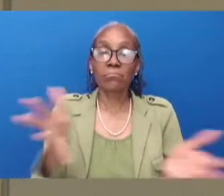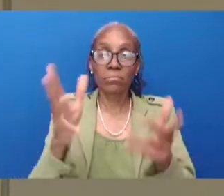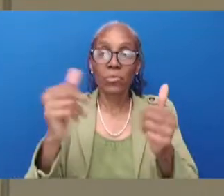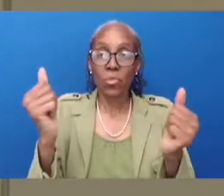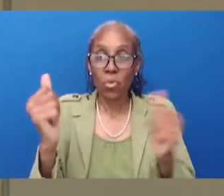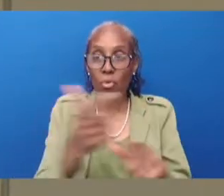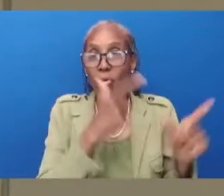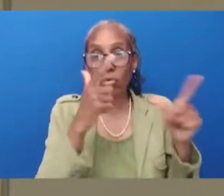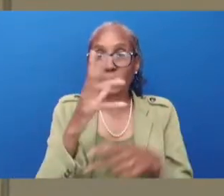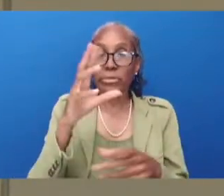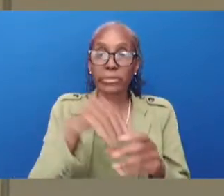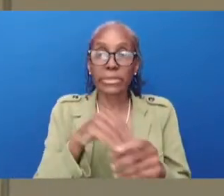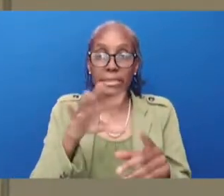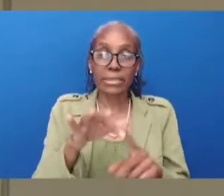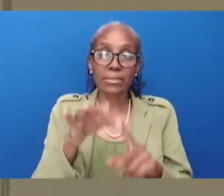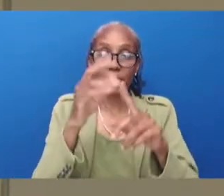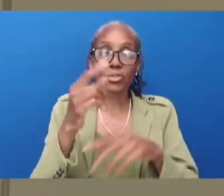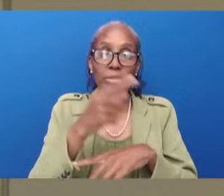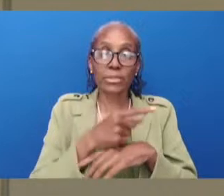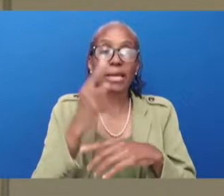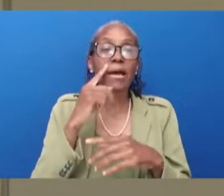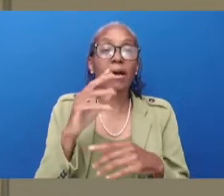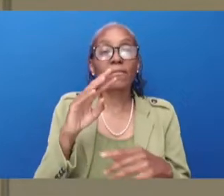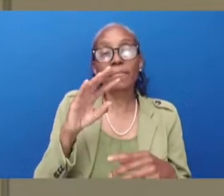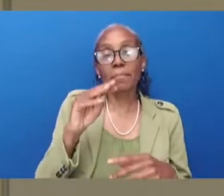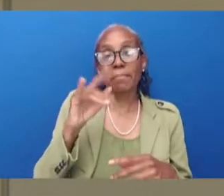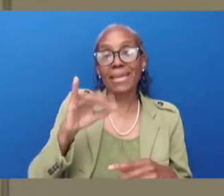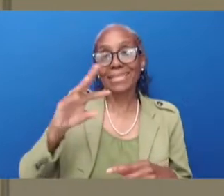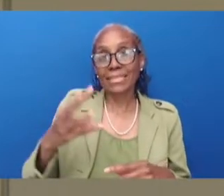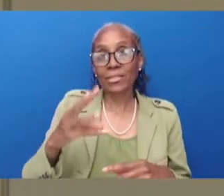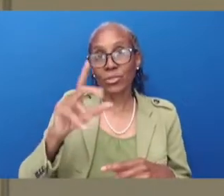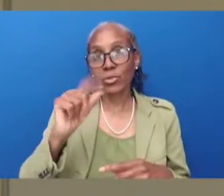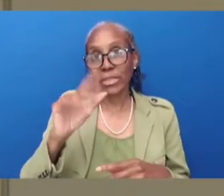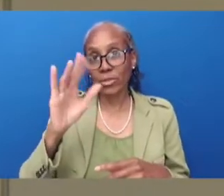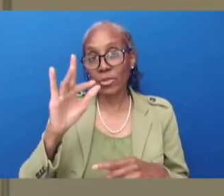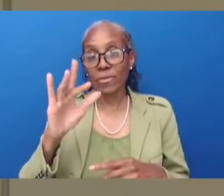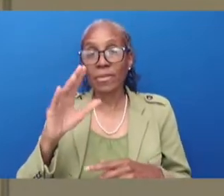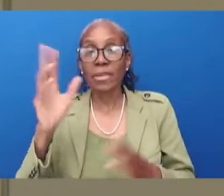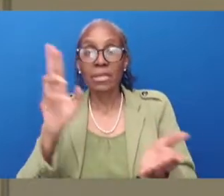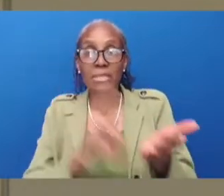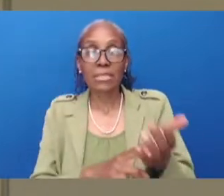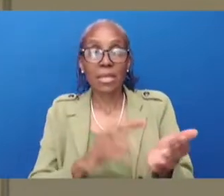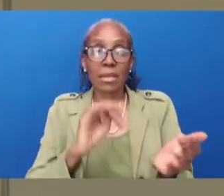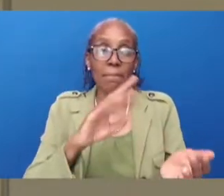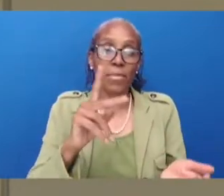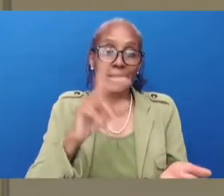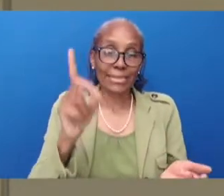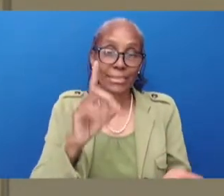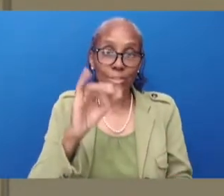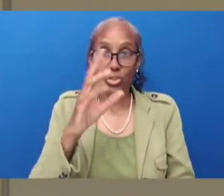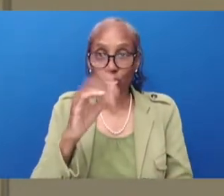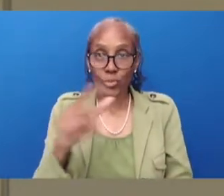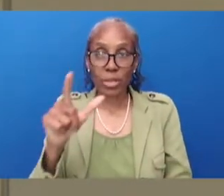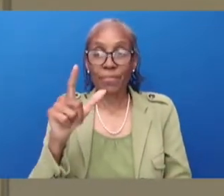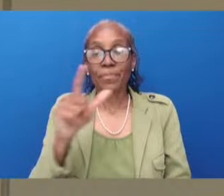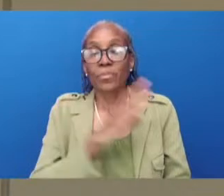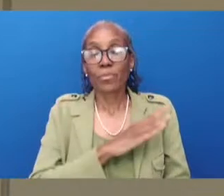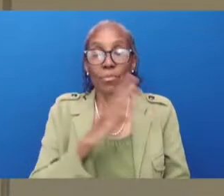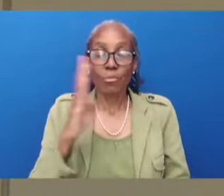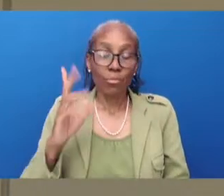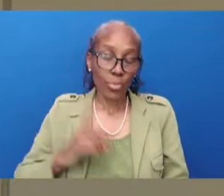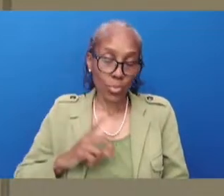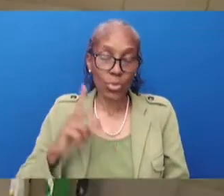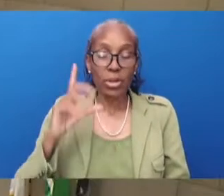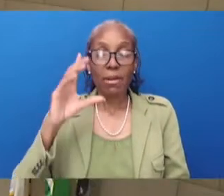AND ENCOURAGES ALL RESIDENTS TO